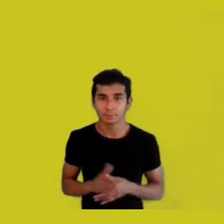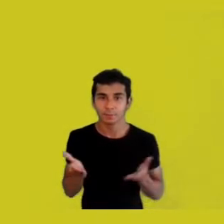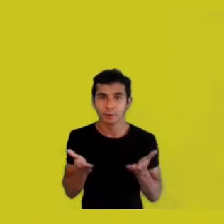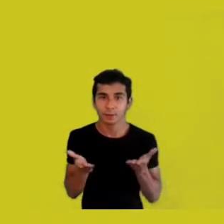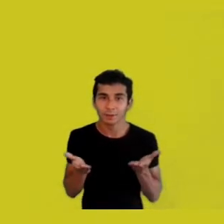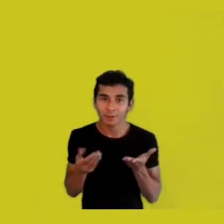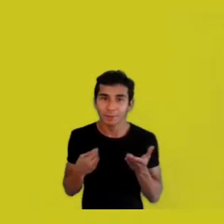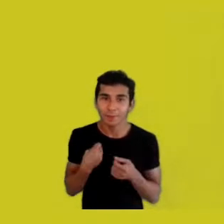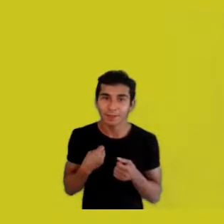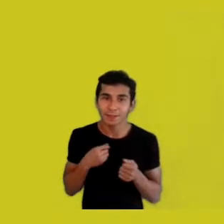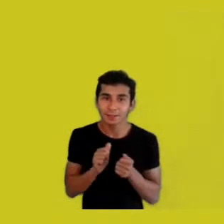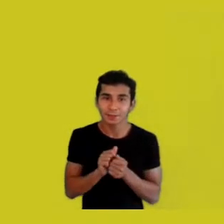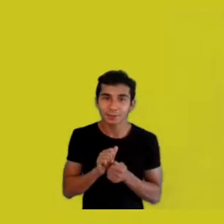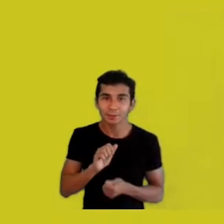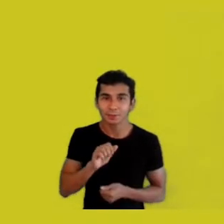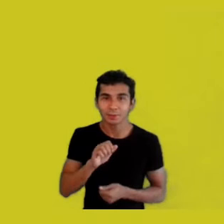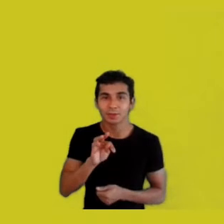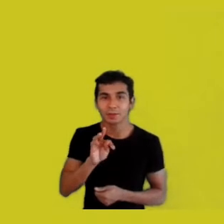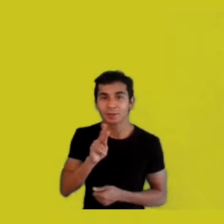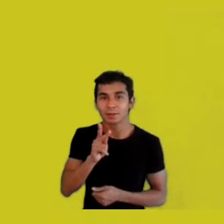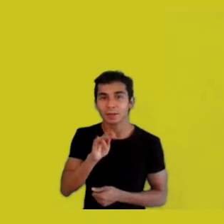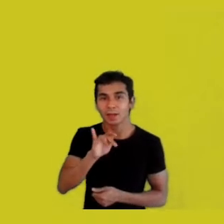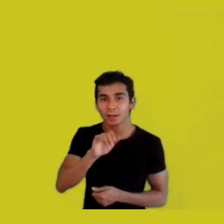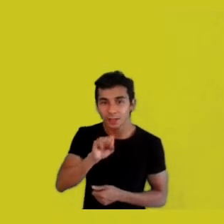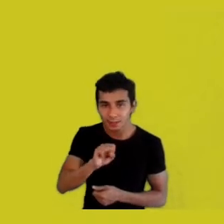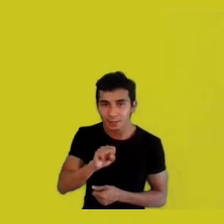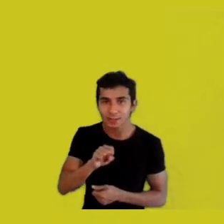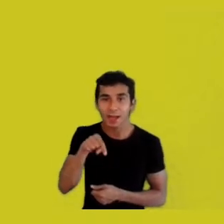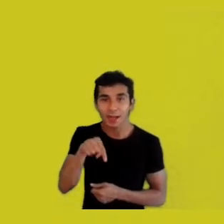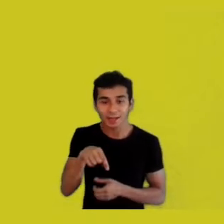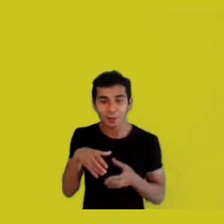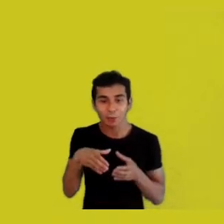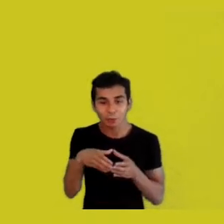and being this formation center linked to theater,